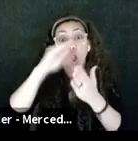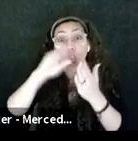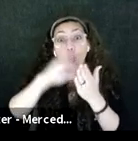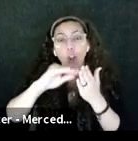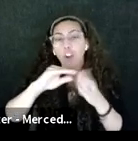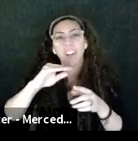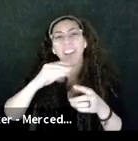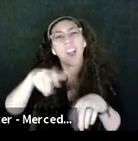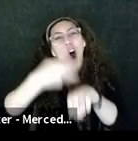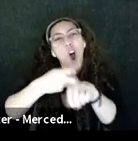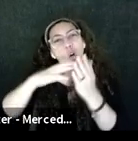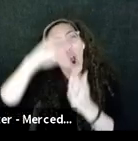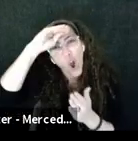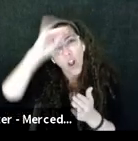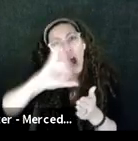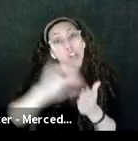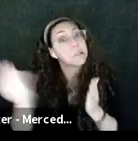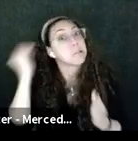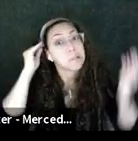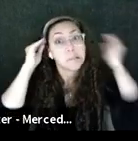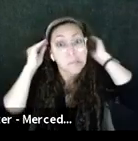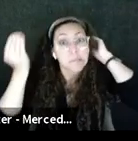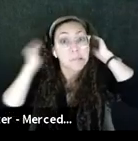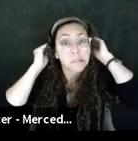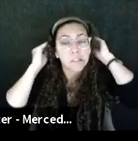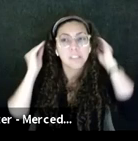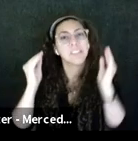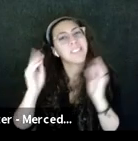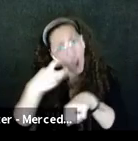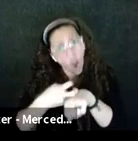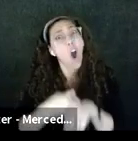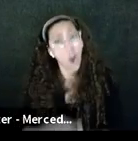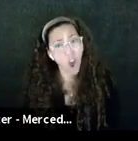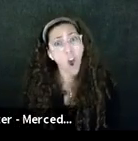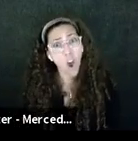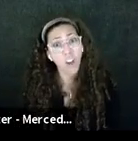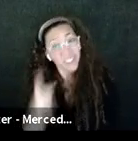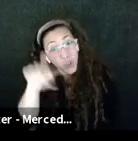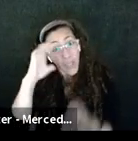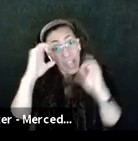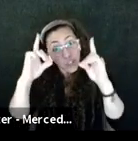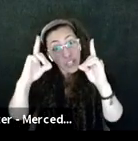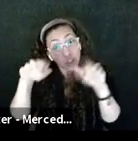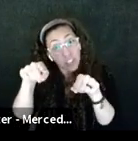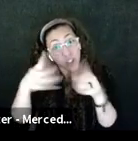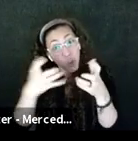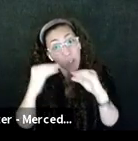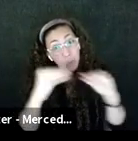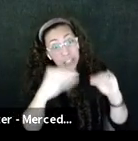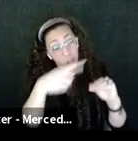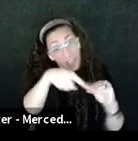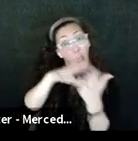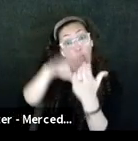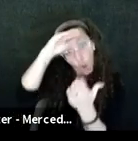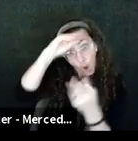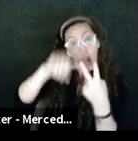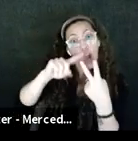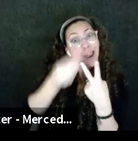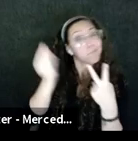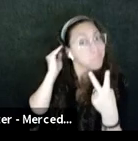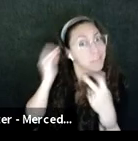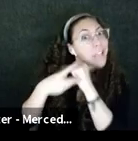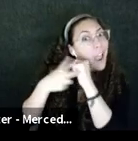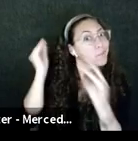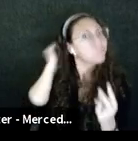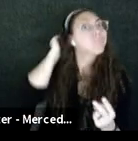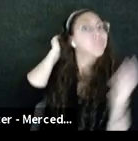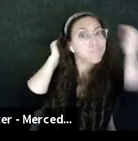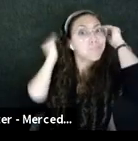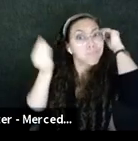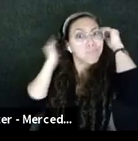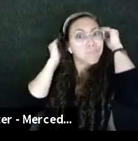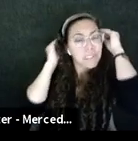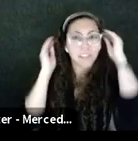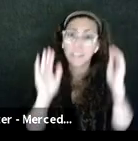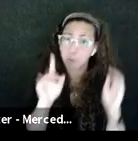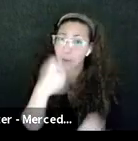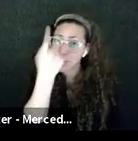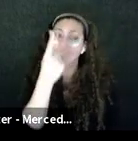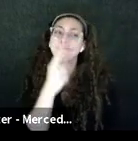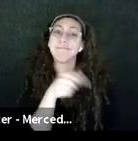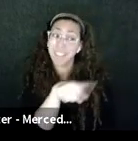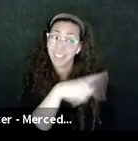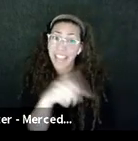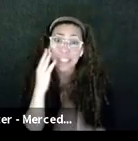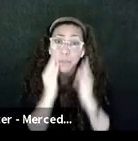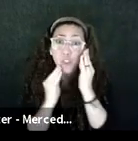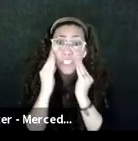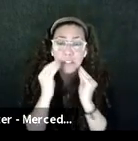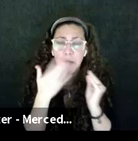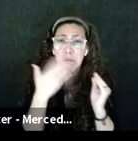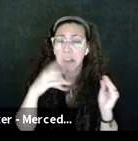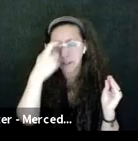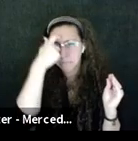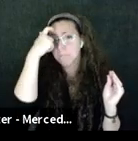Jason Williams: You want folks to learn and retain information. And so that's why it's really important for us to understand how trauma affects our brains and our abilities to learn and retain information. So all of the things that I'm going to talk about